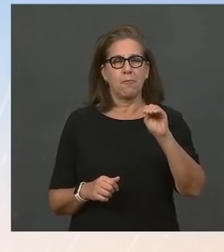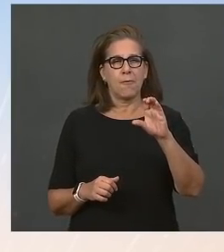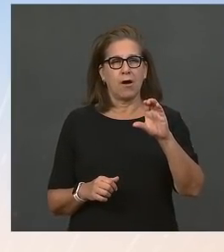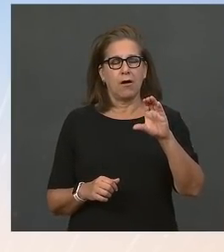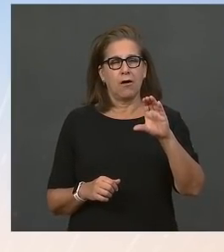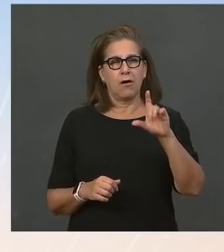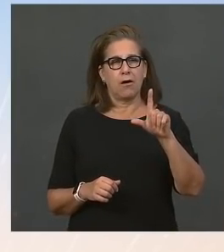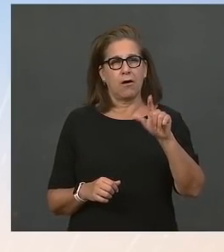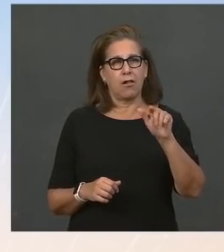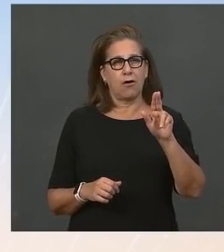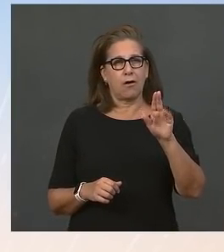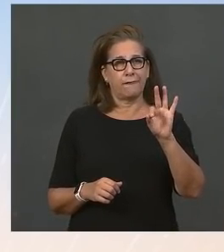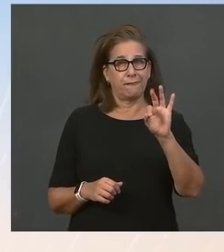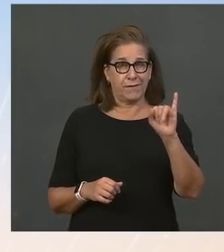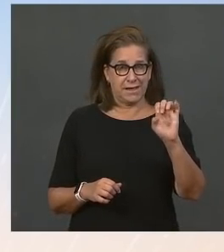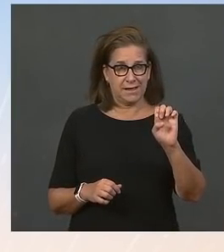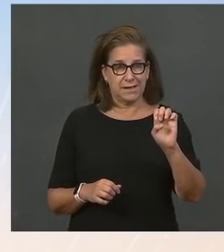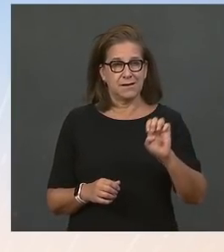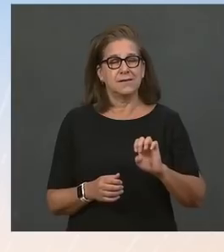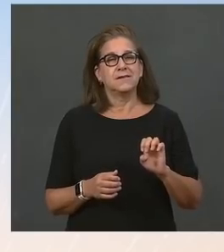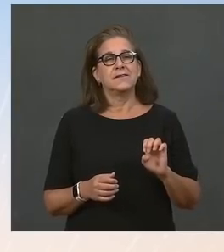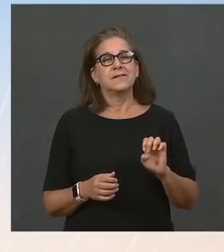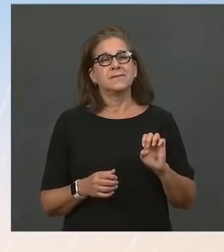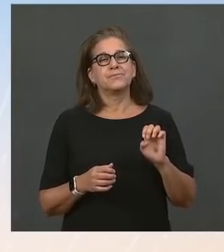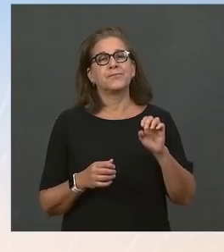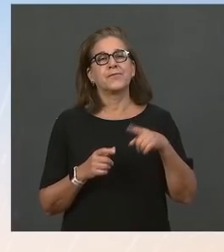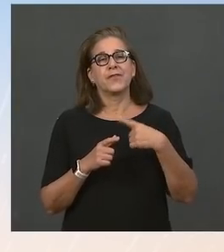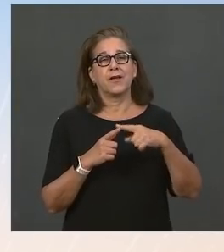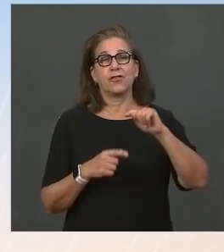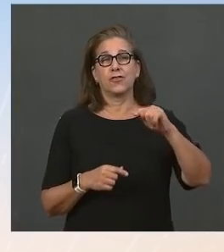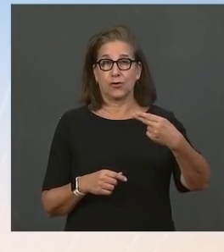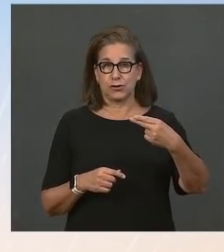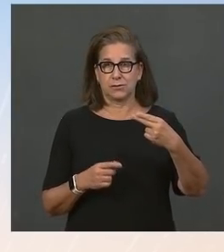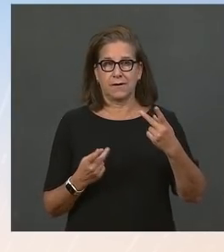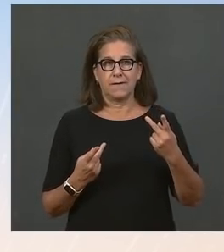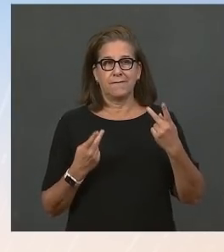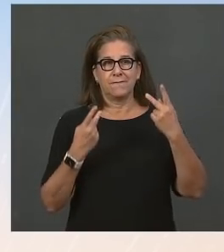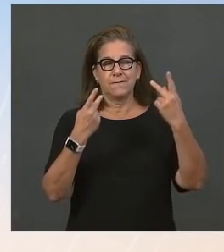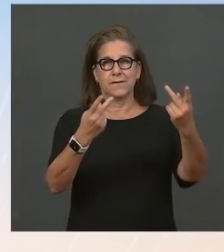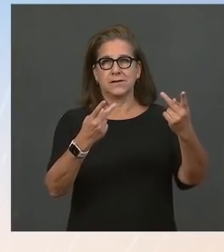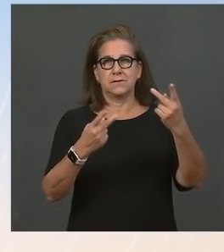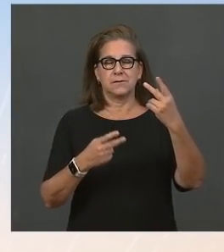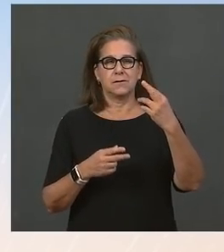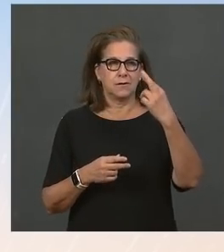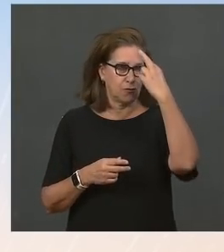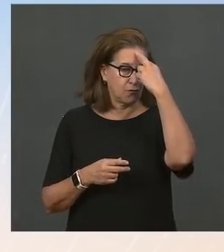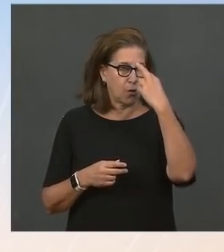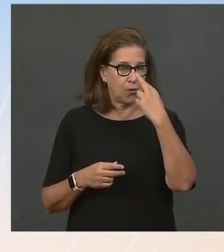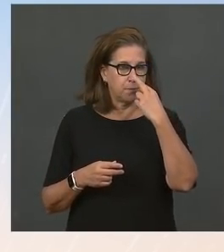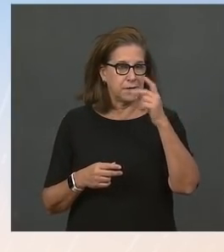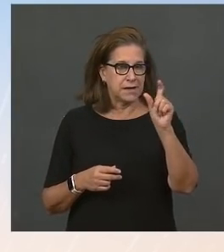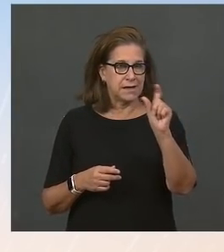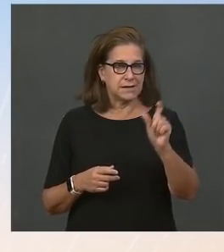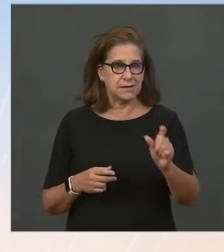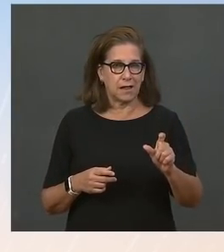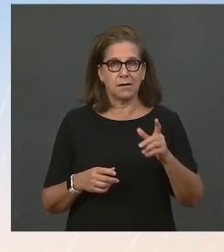and have an audience with His Holiness Pope Francis. They will discuss working together on efforts grounded in respect for fundamental human dignity,